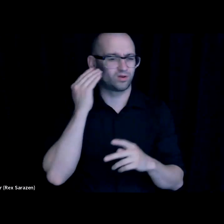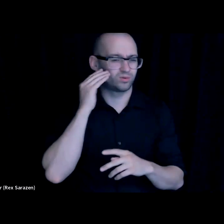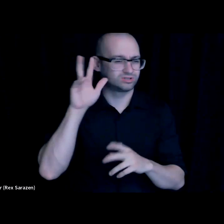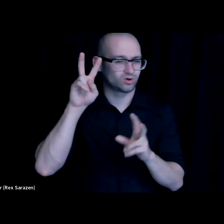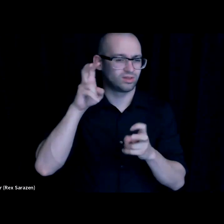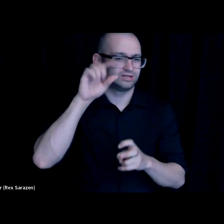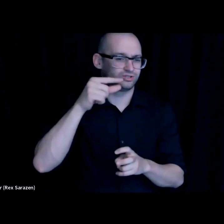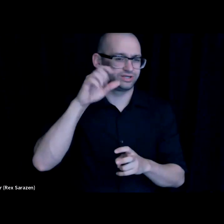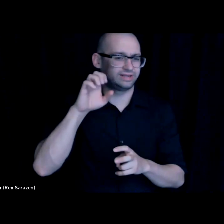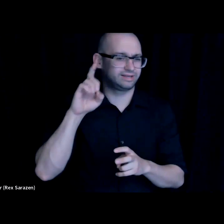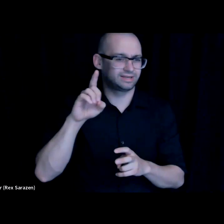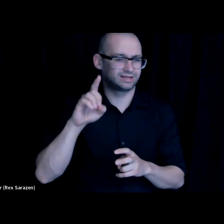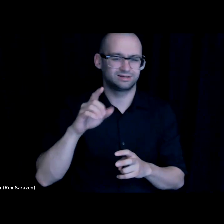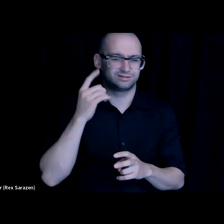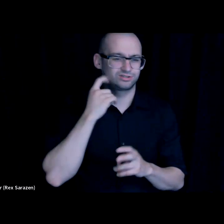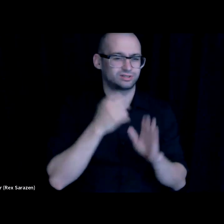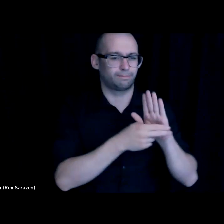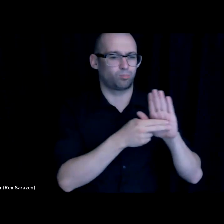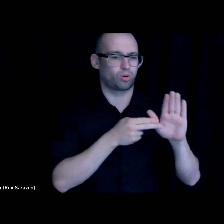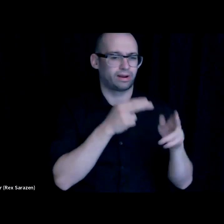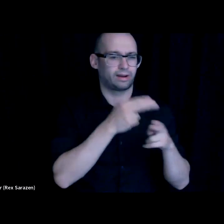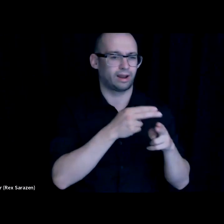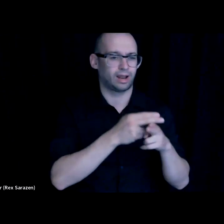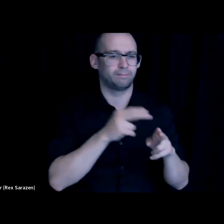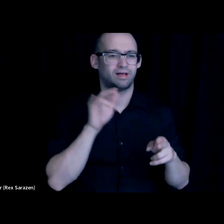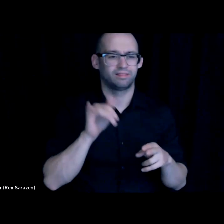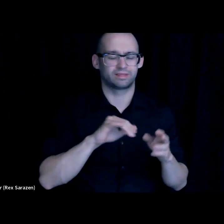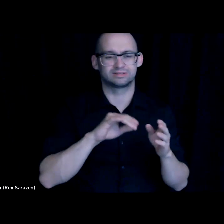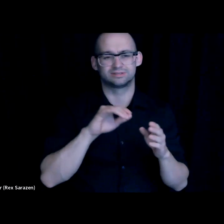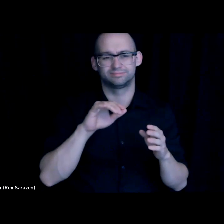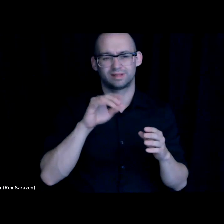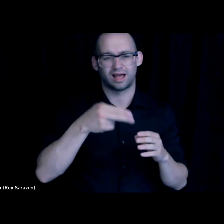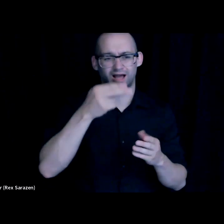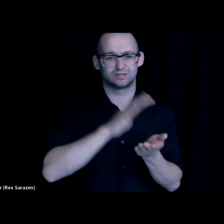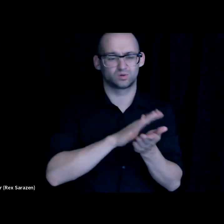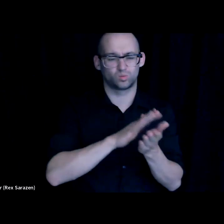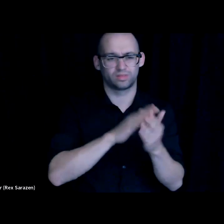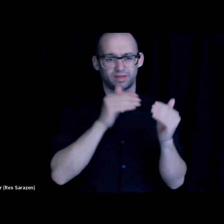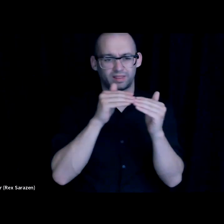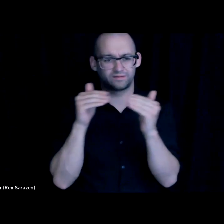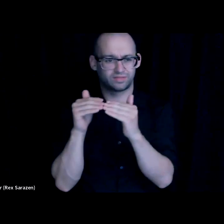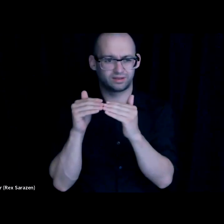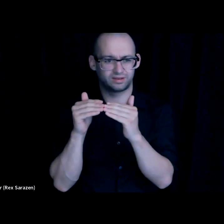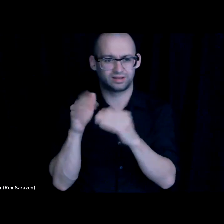a brand name, they're really i'm getting in high school equivalency. So in of their diploma